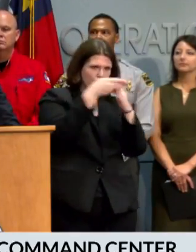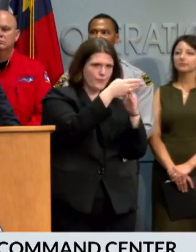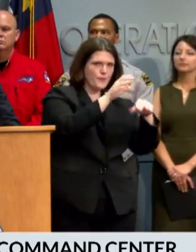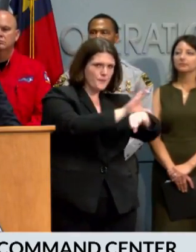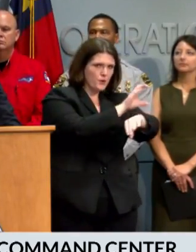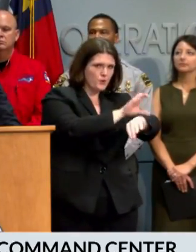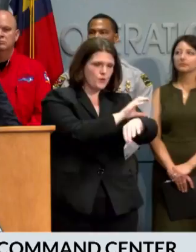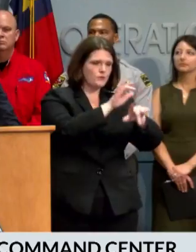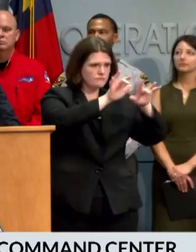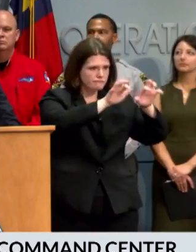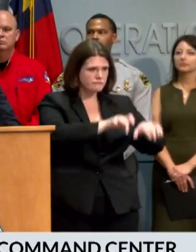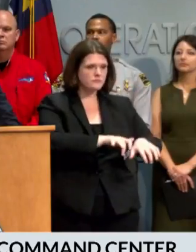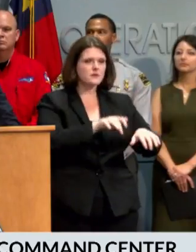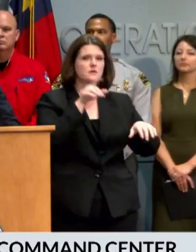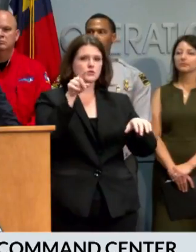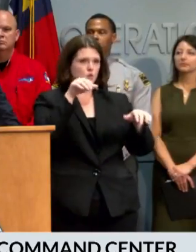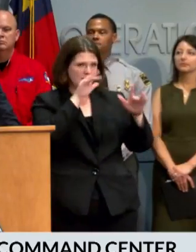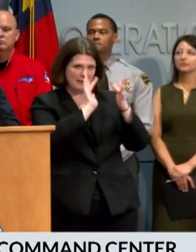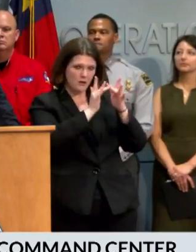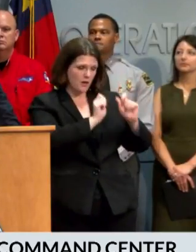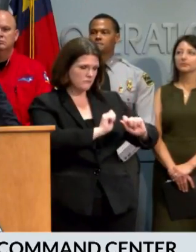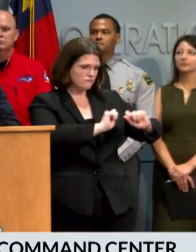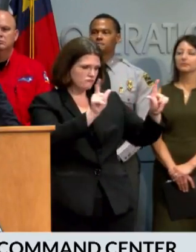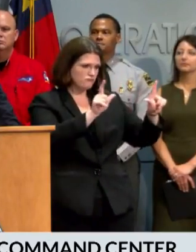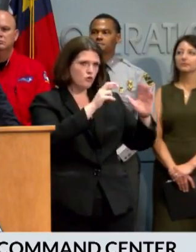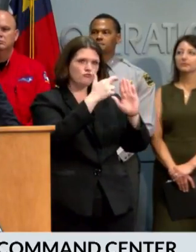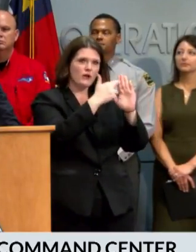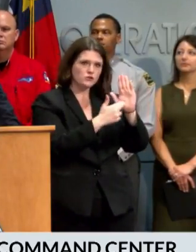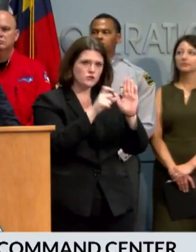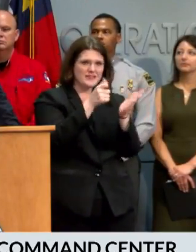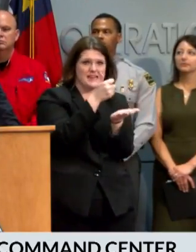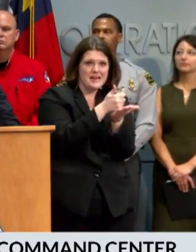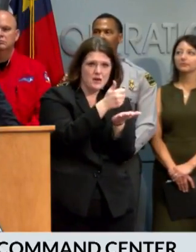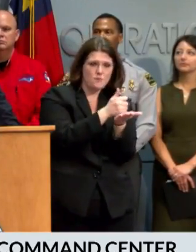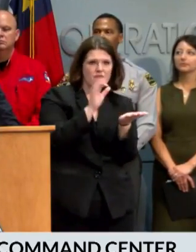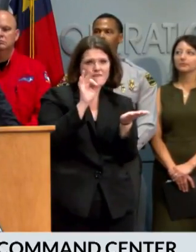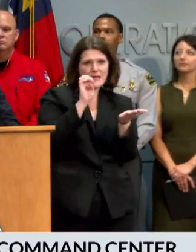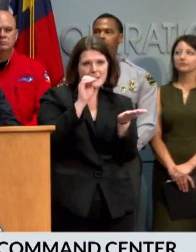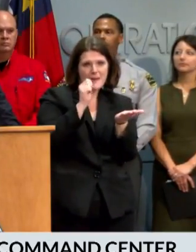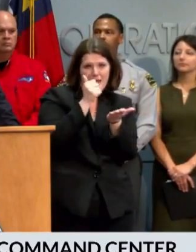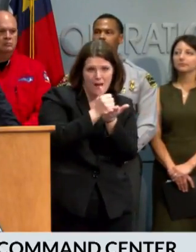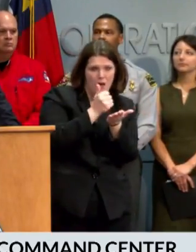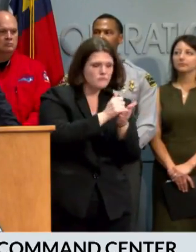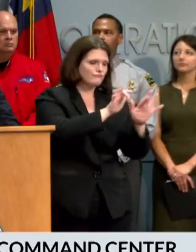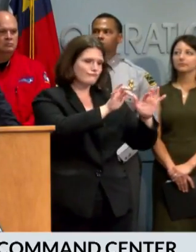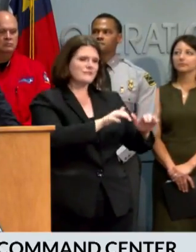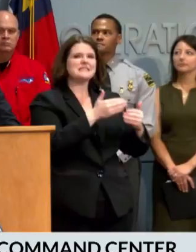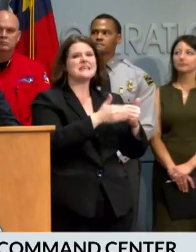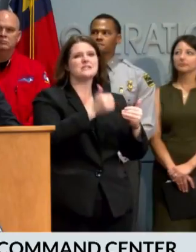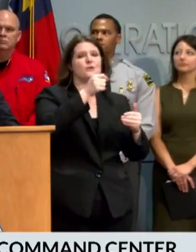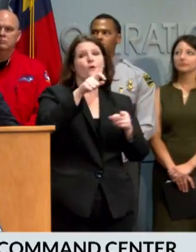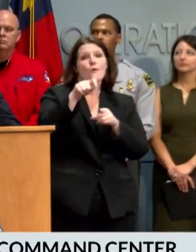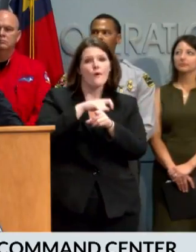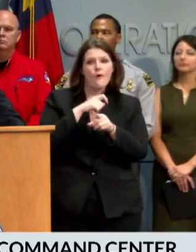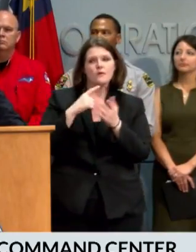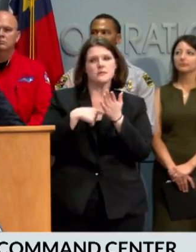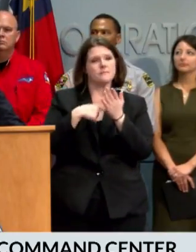WE ARE ALSO ASKING YOU TO GO TO DISASTERASSISTANCE.ORG, WE WANT TO TRY TO ACCOMPLISH AS MUCH OF THIS DIGITALLY AS WE CAN.